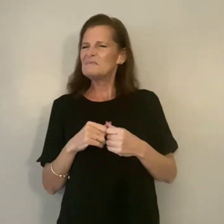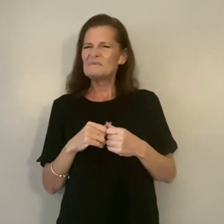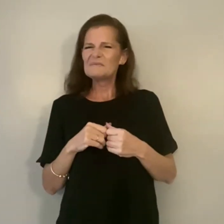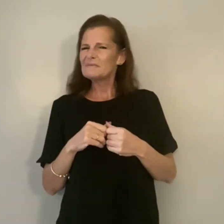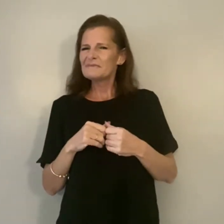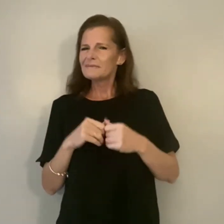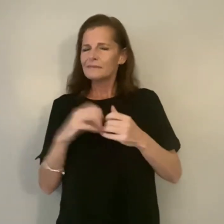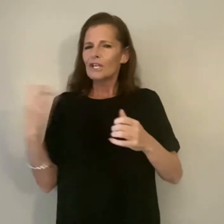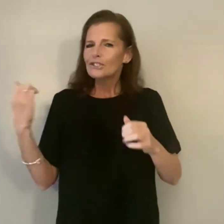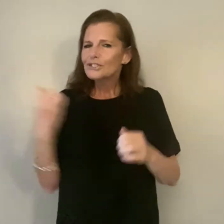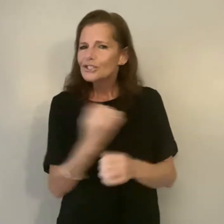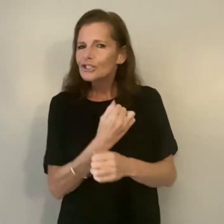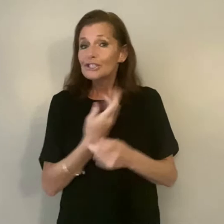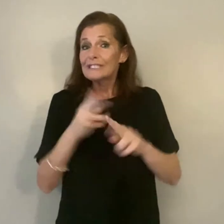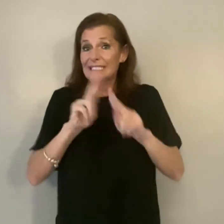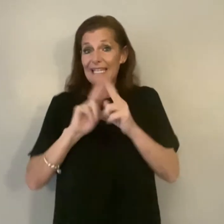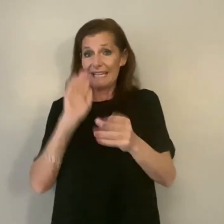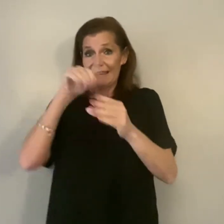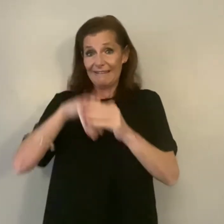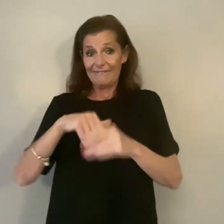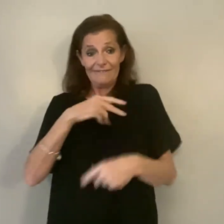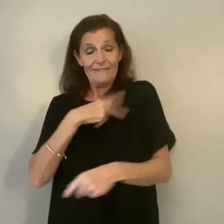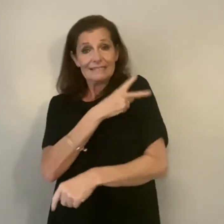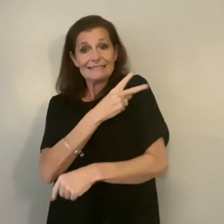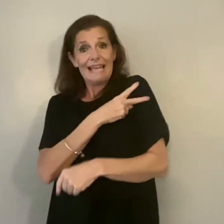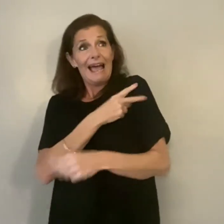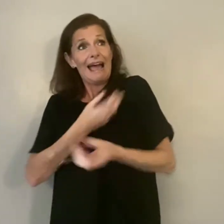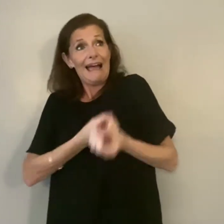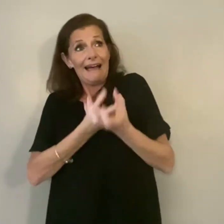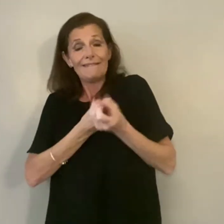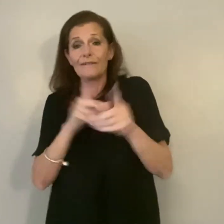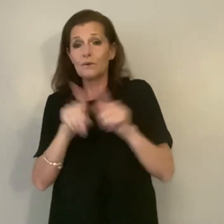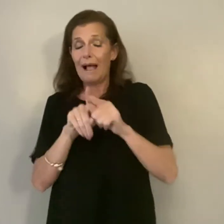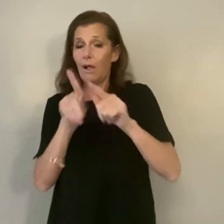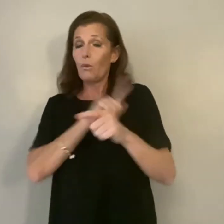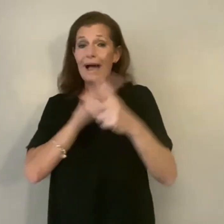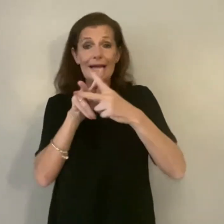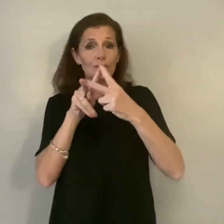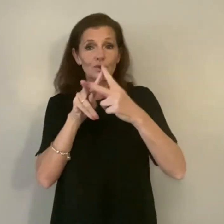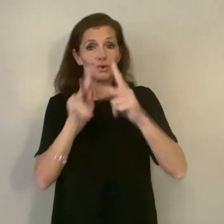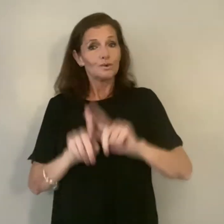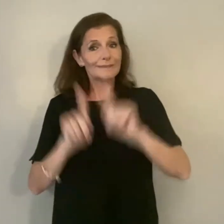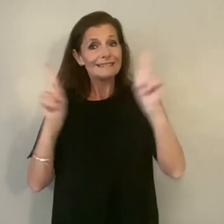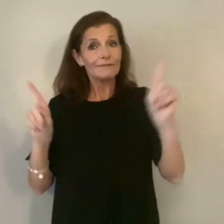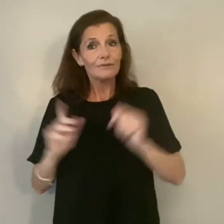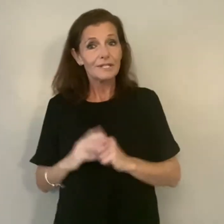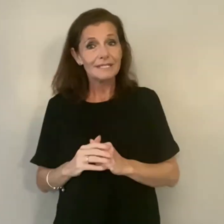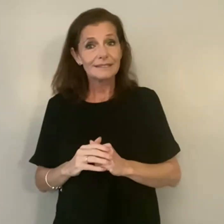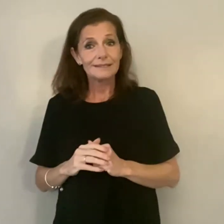and also, what should it look like and feel like if you're part of the operational delivery team 'cause I think the two things are different.